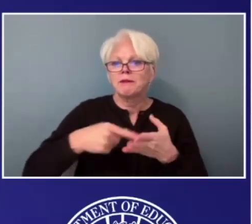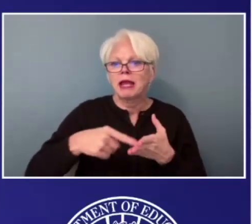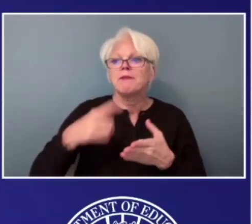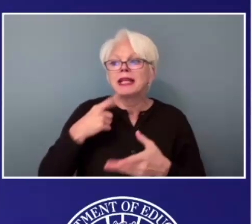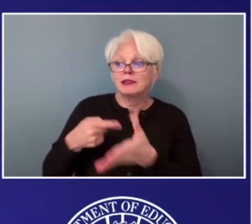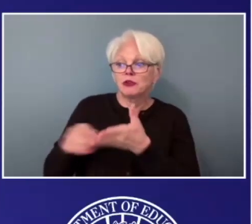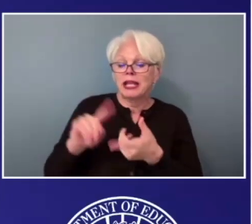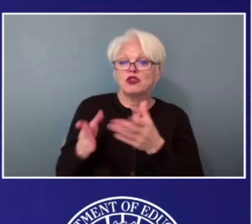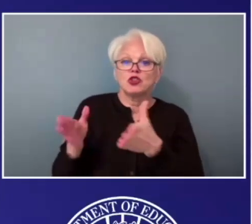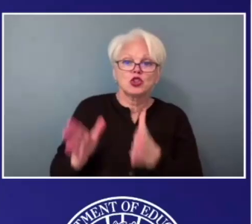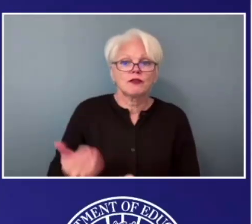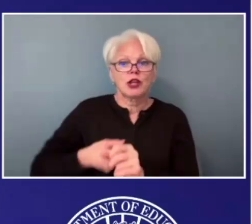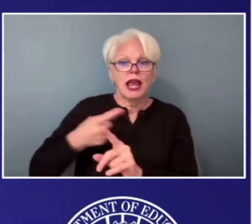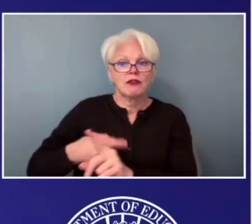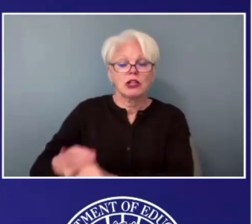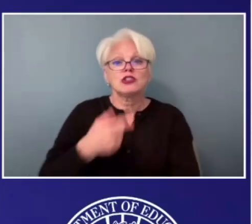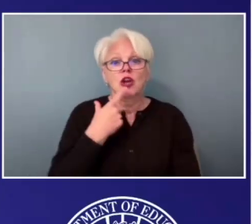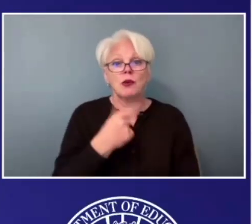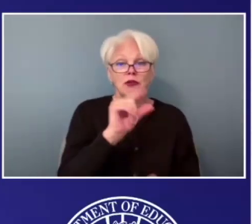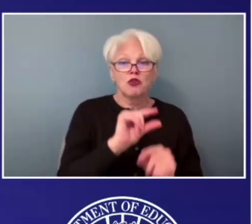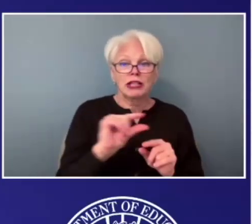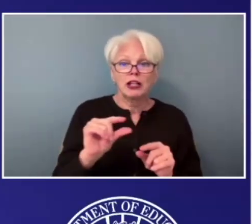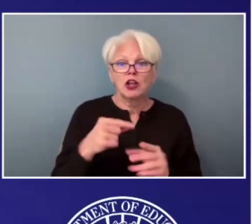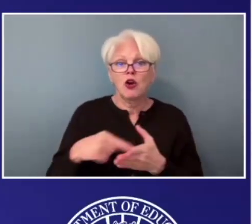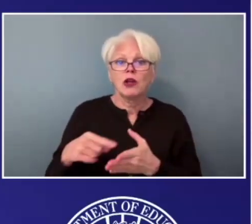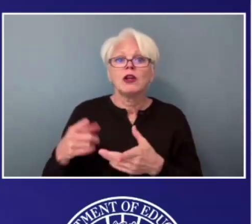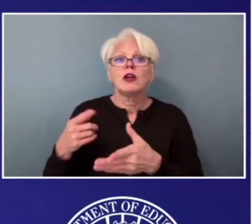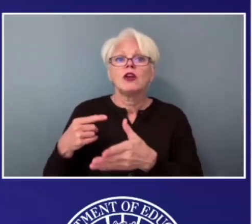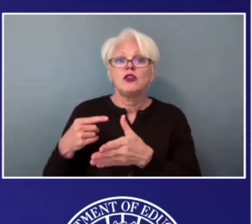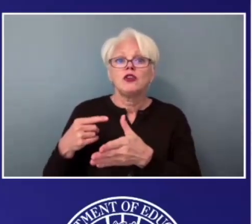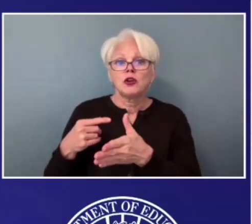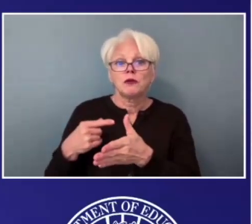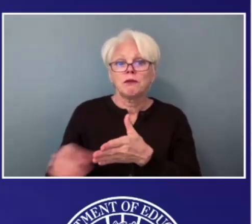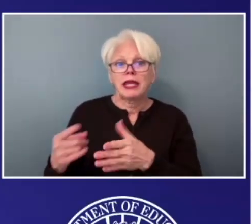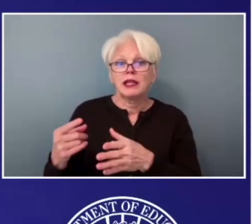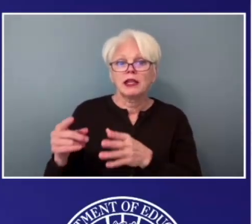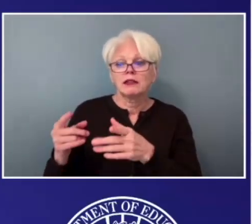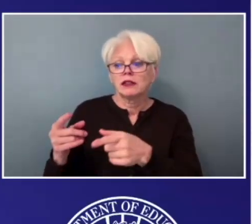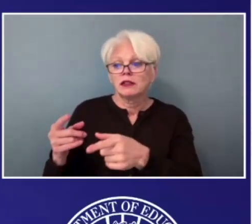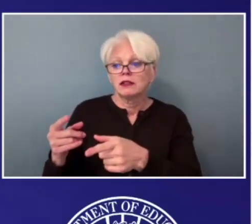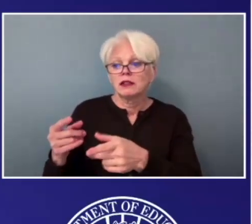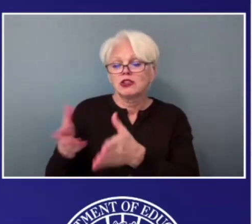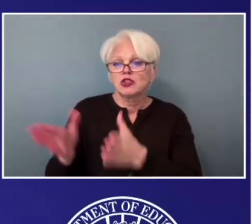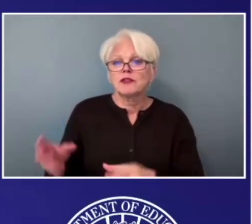So if you have really low payments, you're paying the servicer potentially more than the, than the person's even paying, so just something to note.